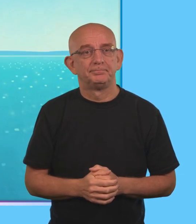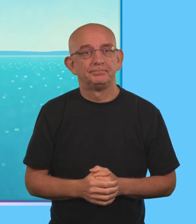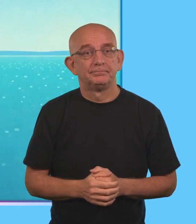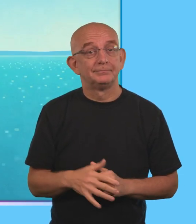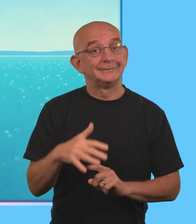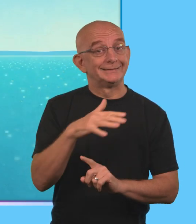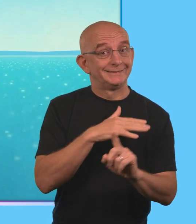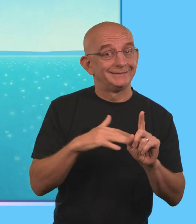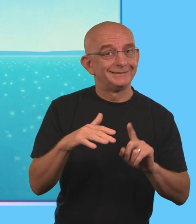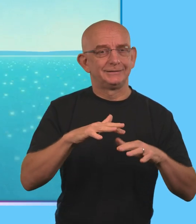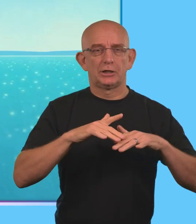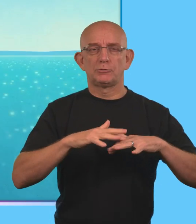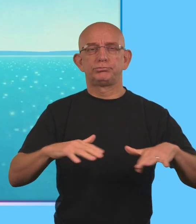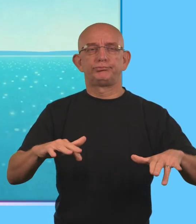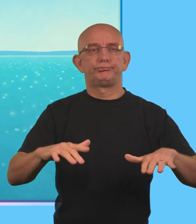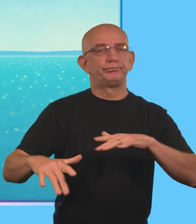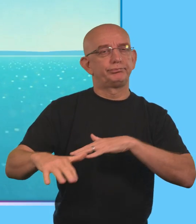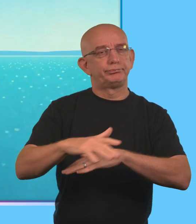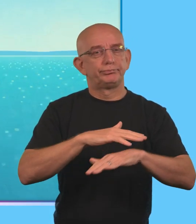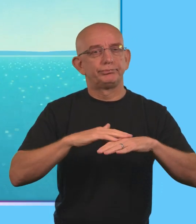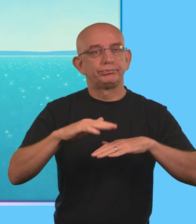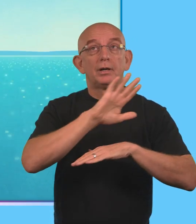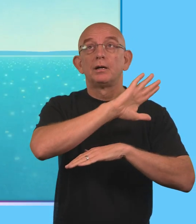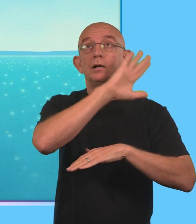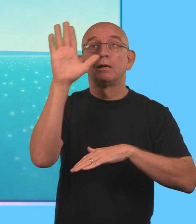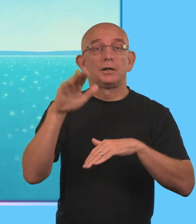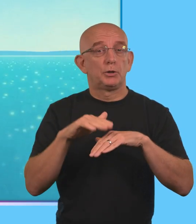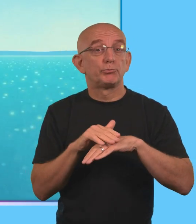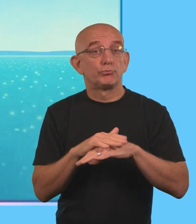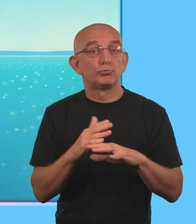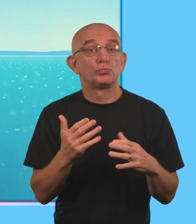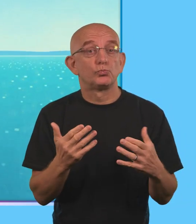Scene: A sparkling blue ocean under a pale blue sky.